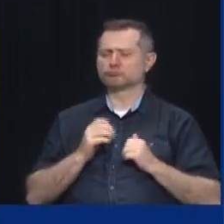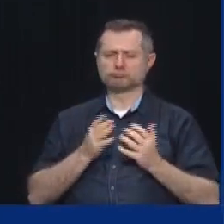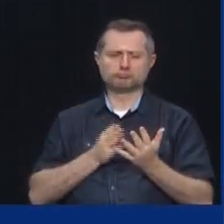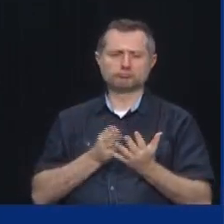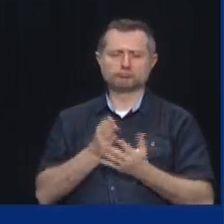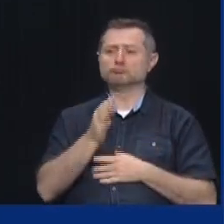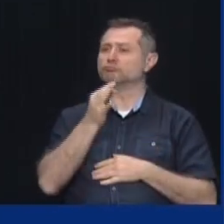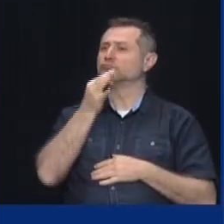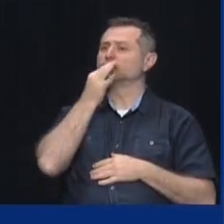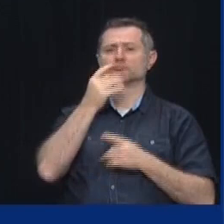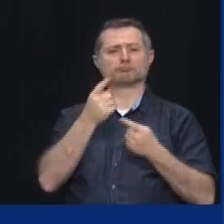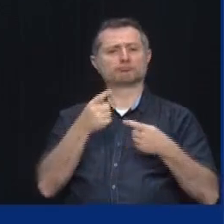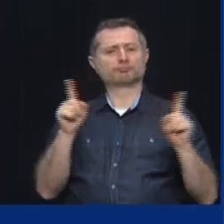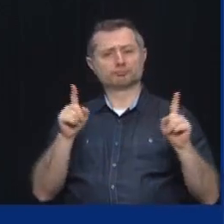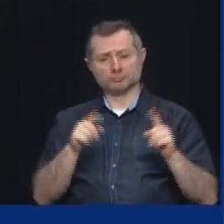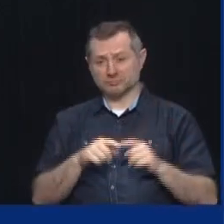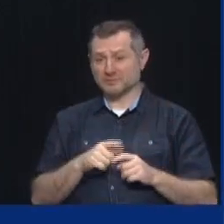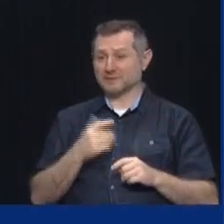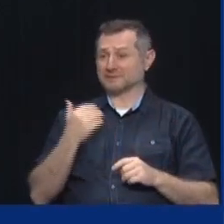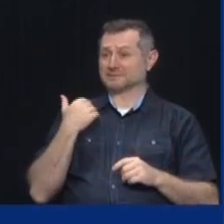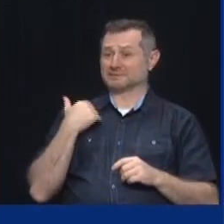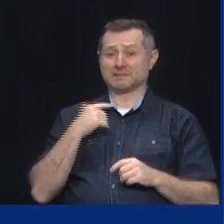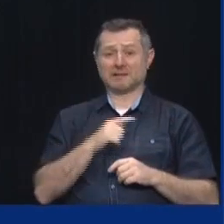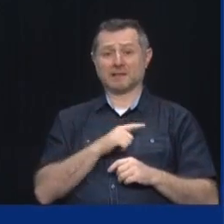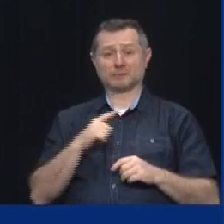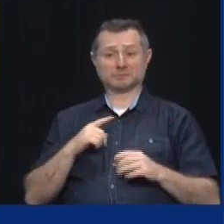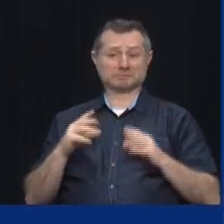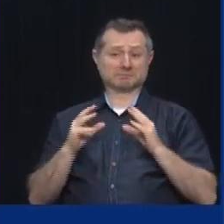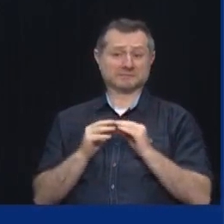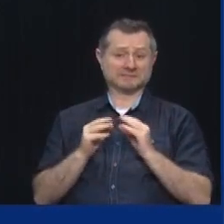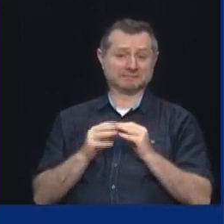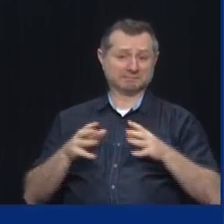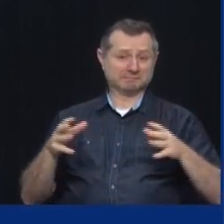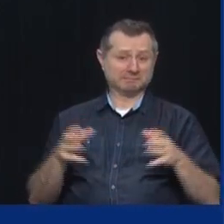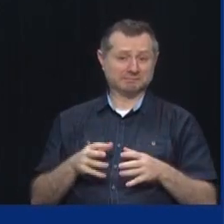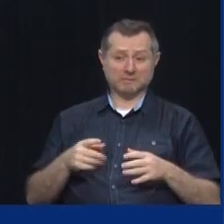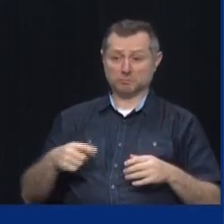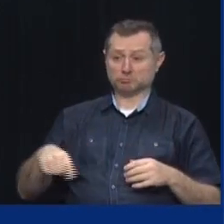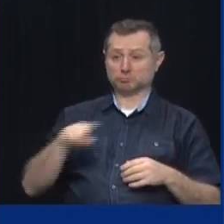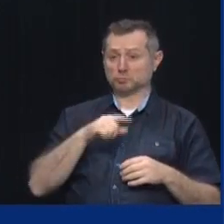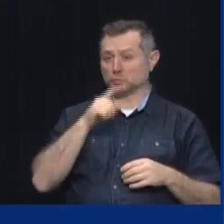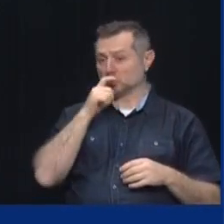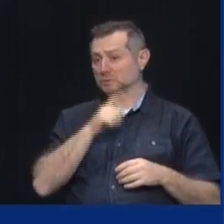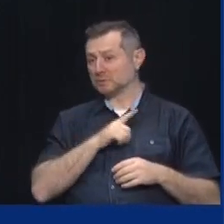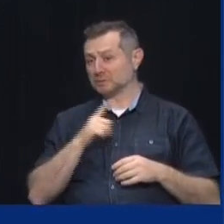VICE VERSA, WHEN YOU APPLY PRESSURE, YOU CAN ACTUALLY